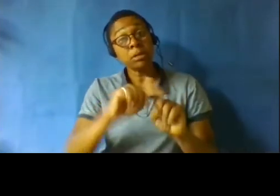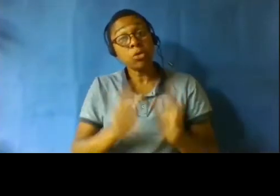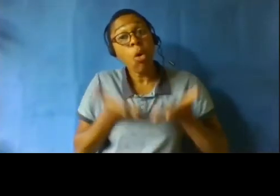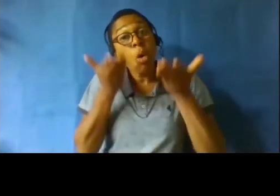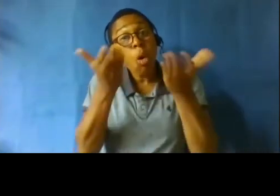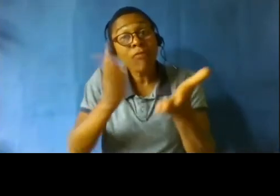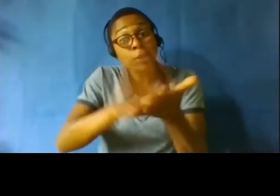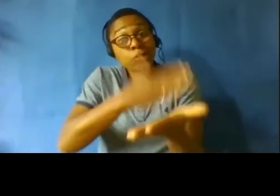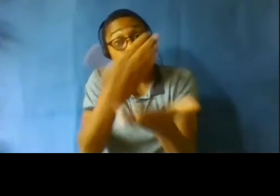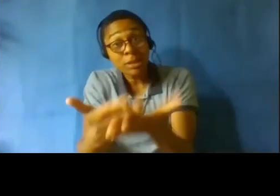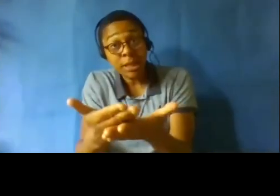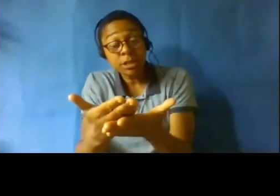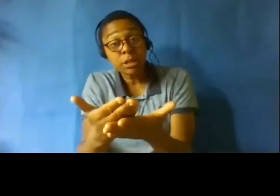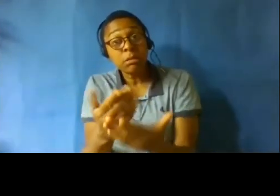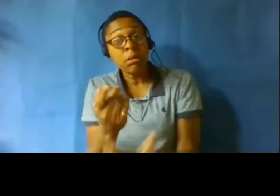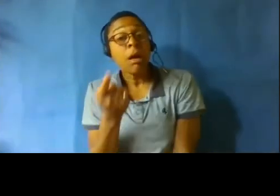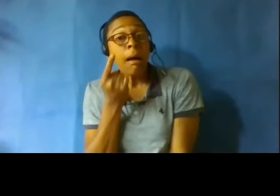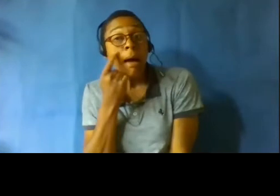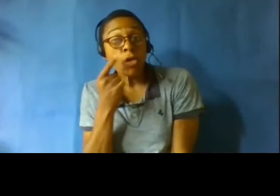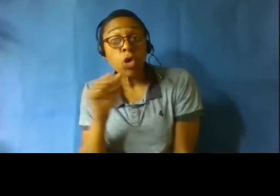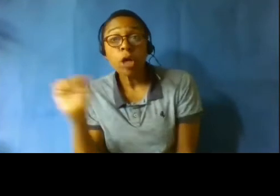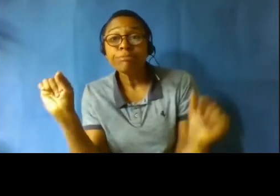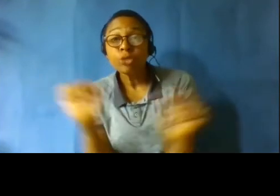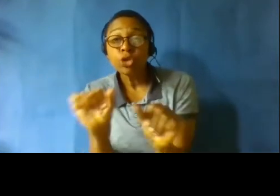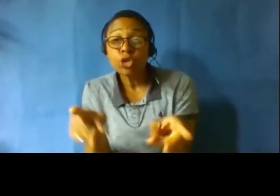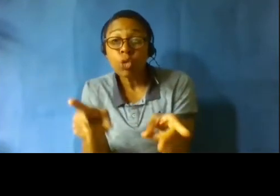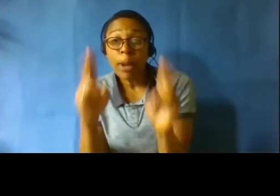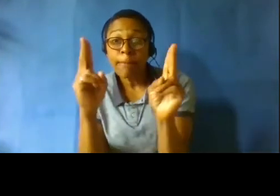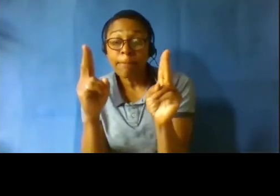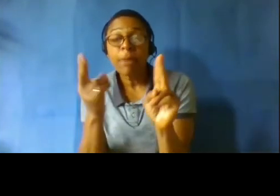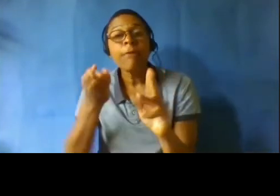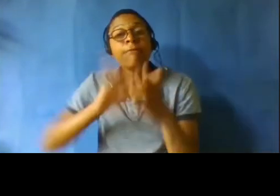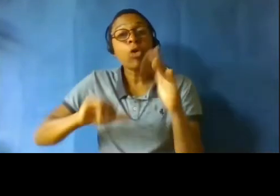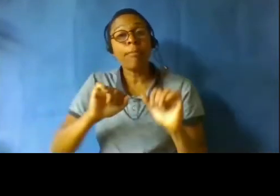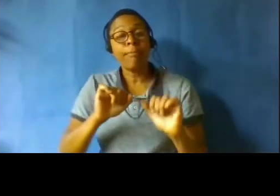which shows several scenes of a bags stimming with household objects like a